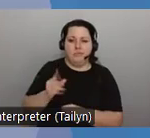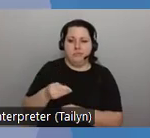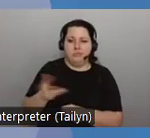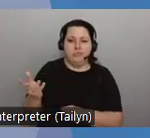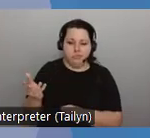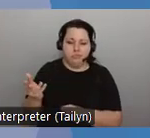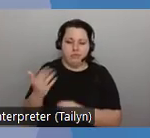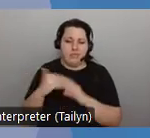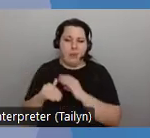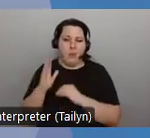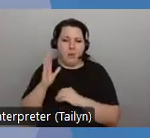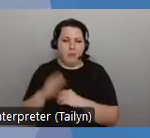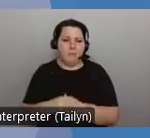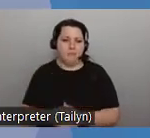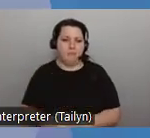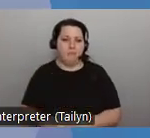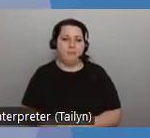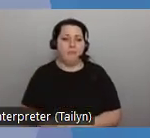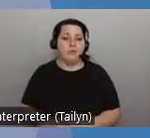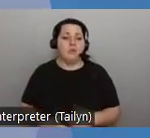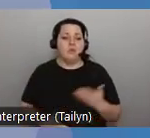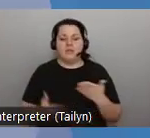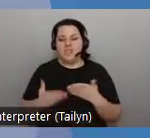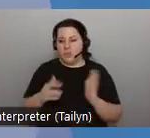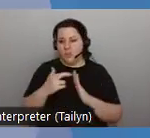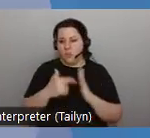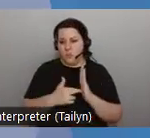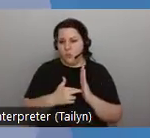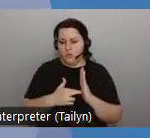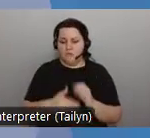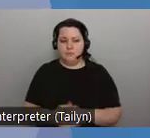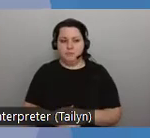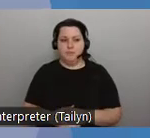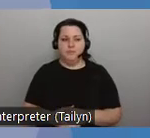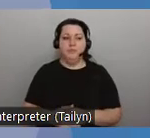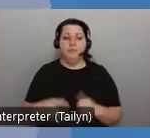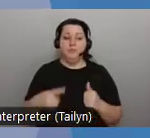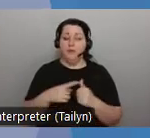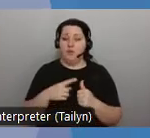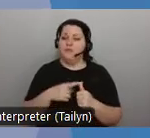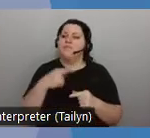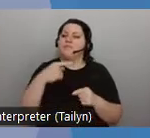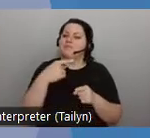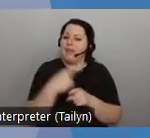writing good alternative text, so I'll make sure you all have the link to that later on when I send out the email.